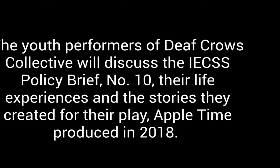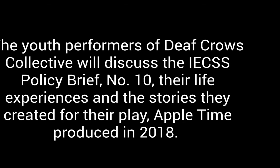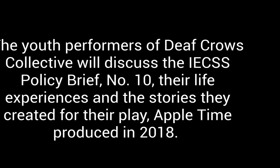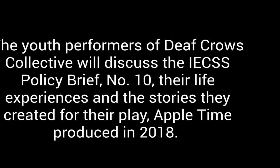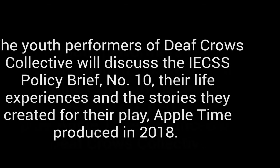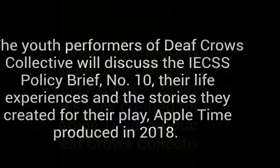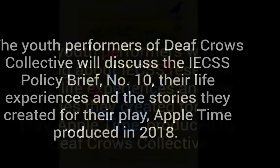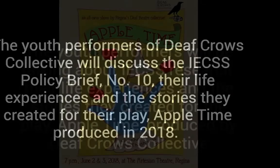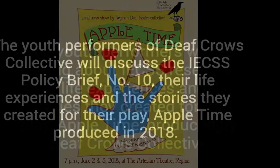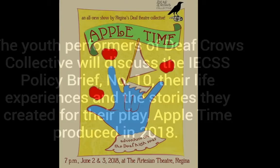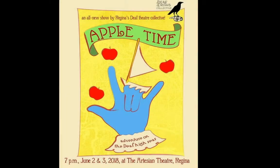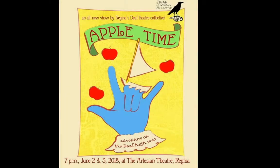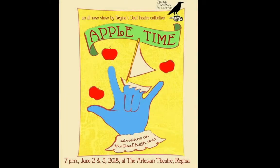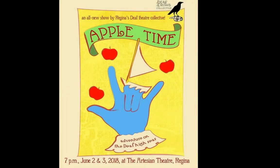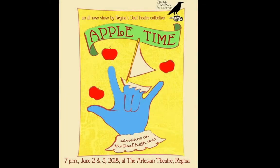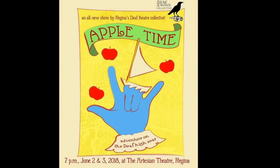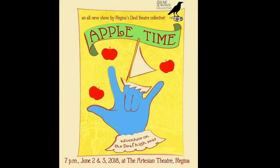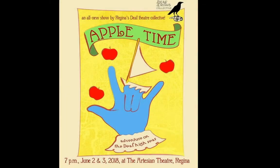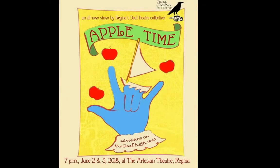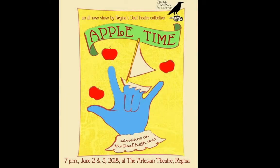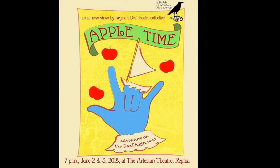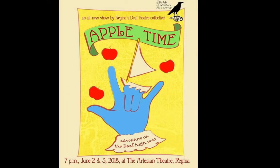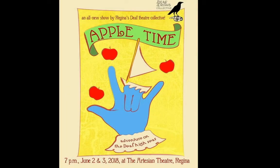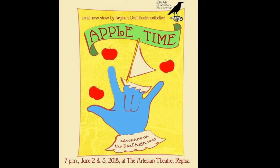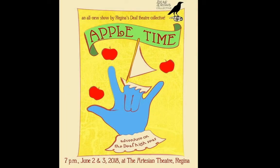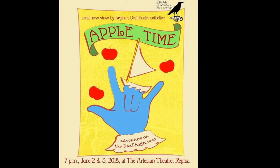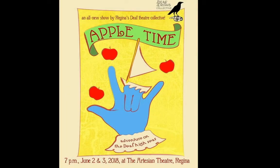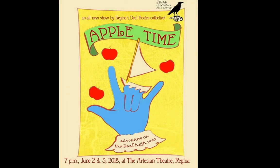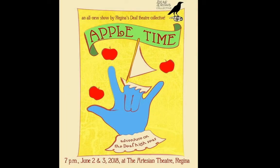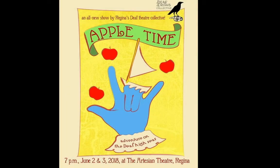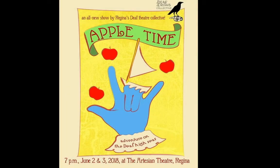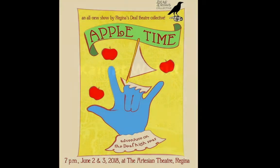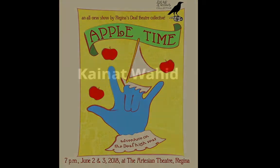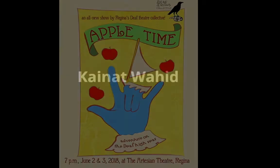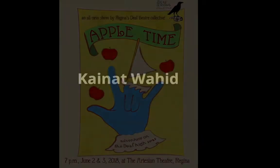their life experiences, and the stories they've created for their play "Apple Time" produced in 2018.